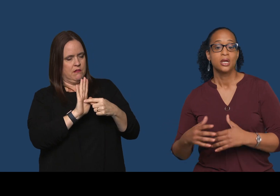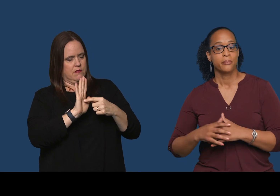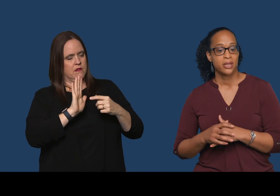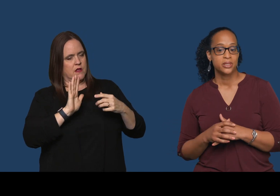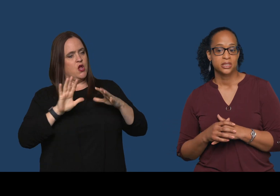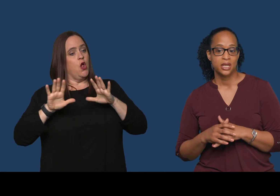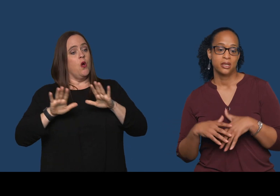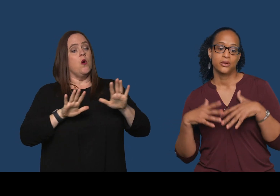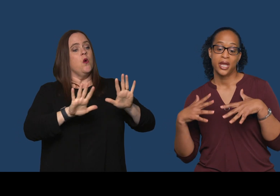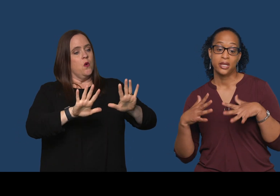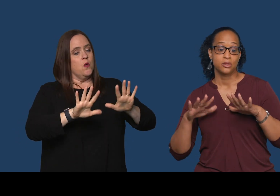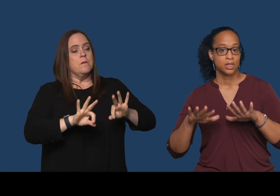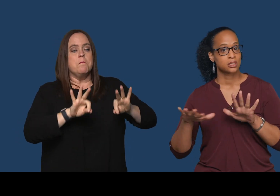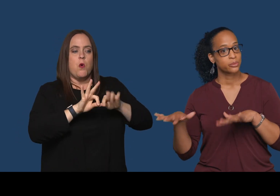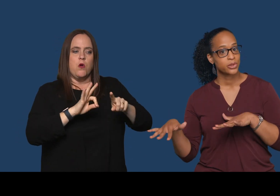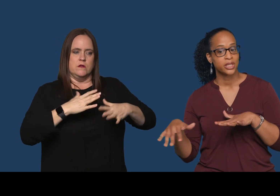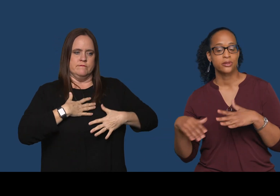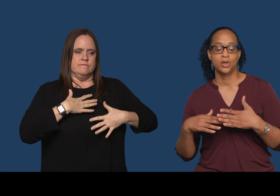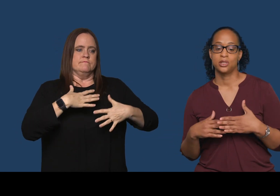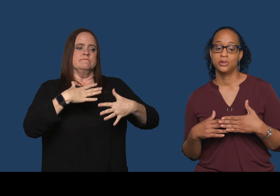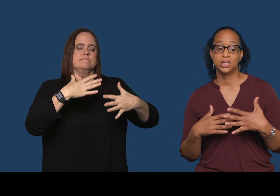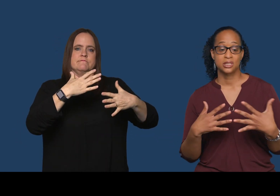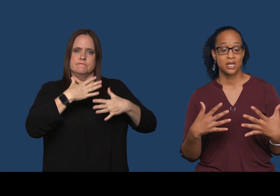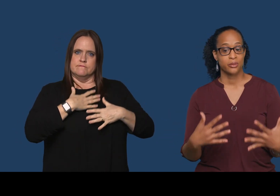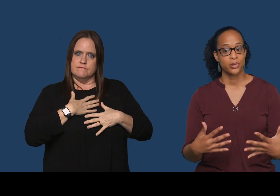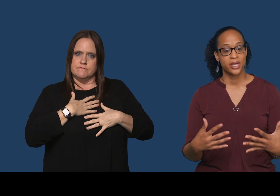Maybe saying, "OK, you need to breath or you need to take a break."